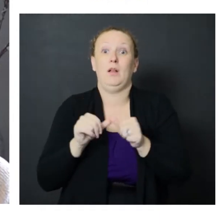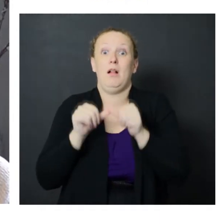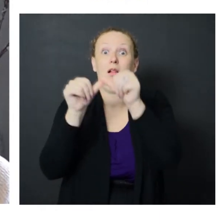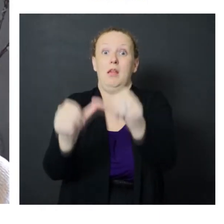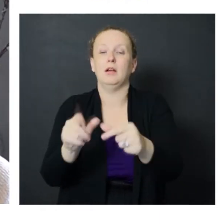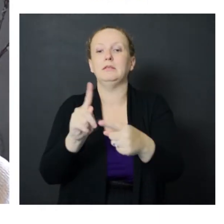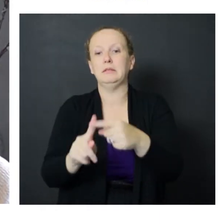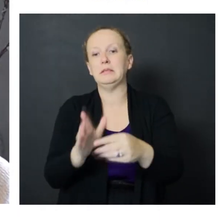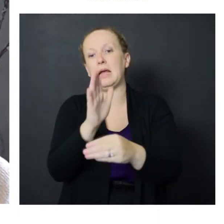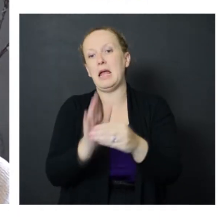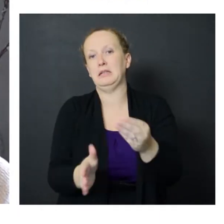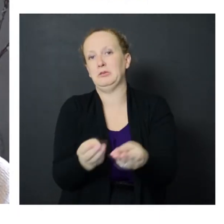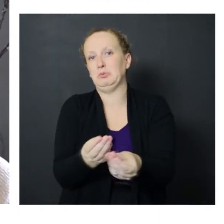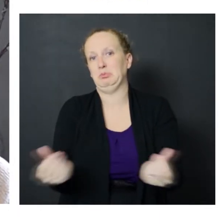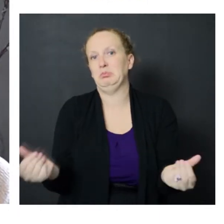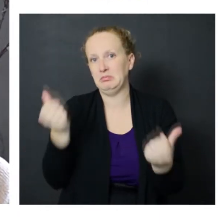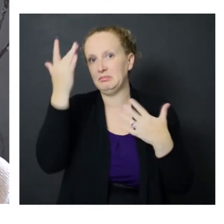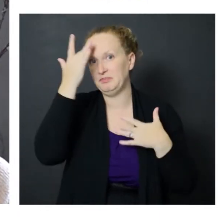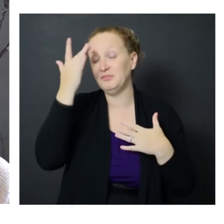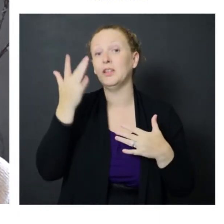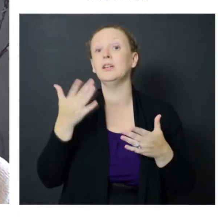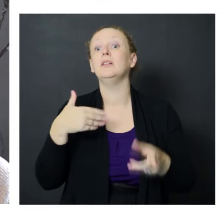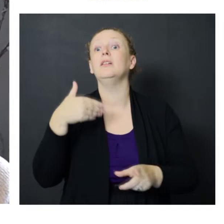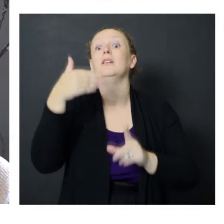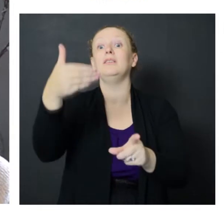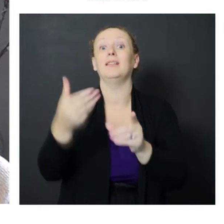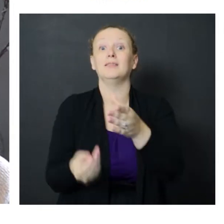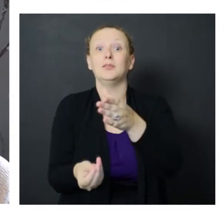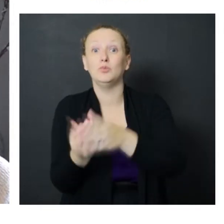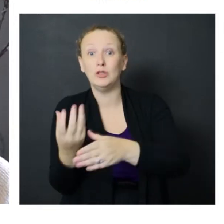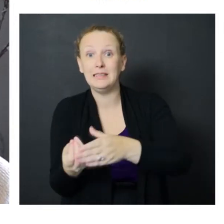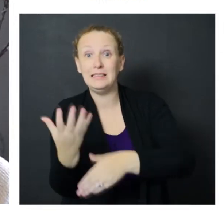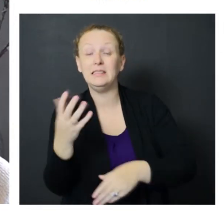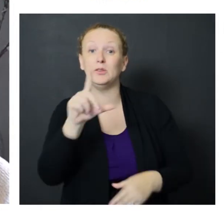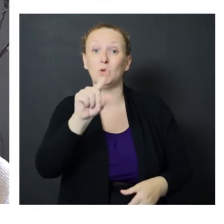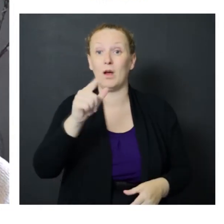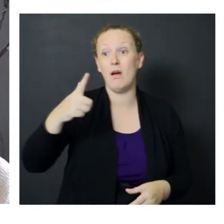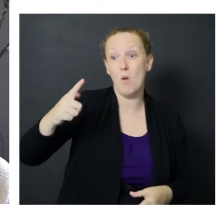So we hope to review the situation next spring, early next spring and see if by